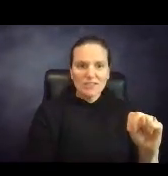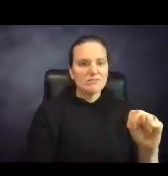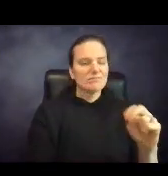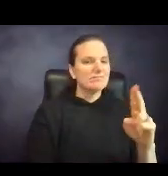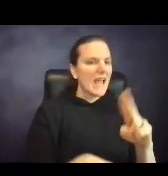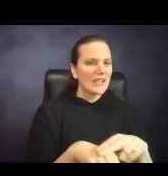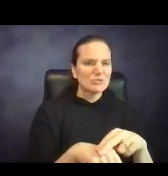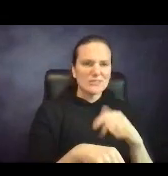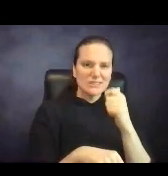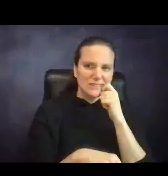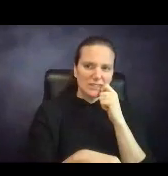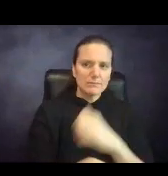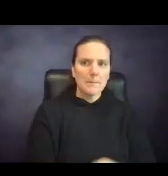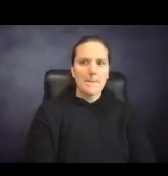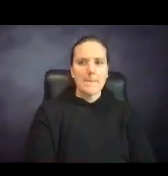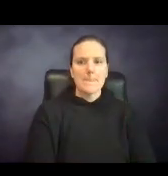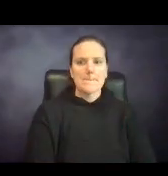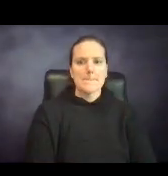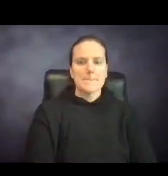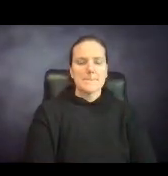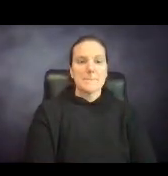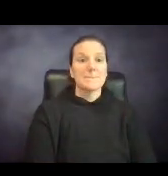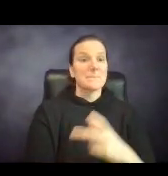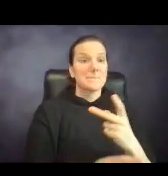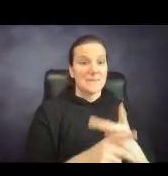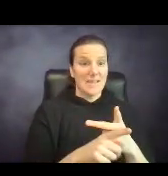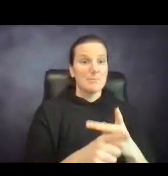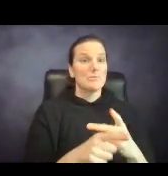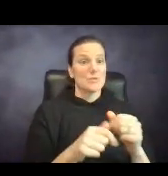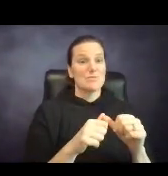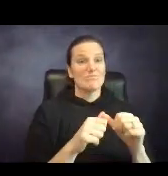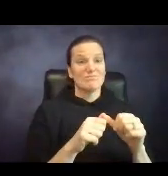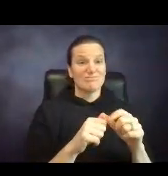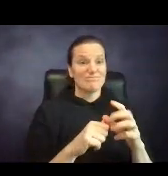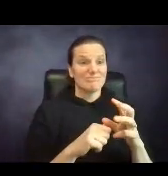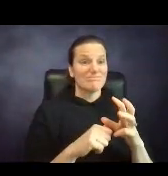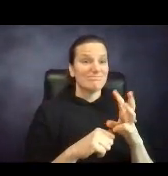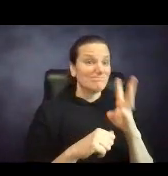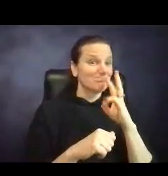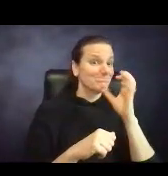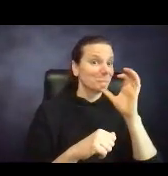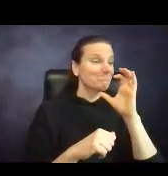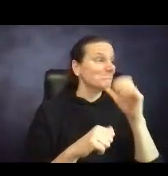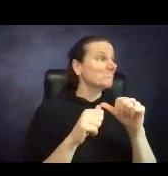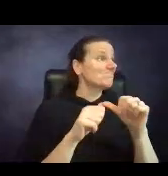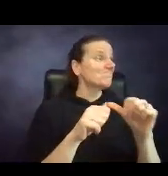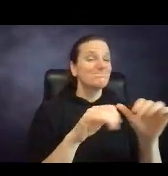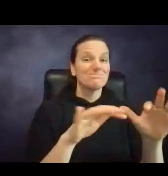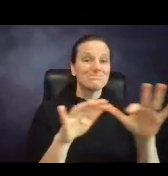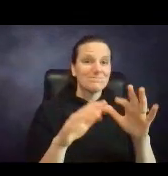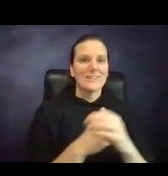estrogen keeps you hydrated everywhere. So it will address crepey skin and it also really protects vaginal health.